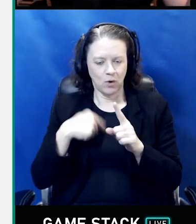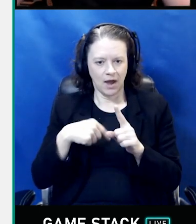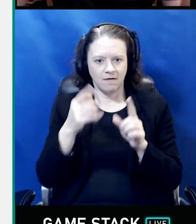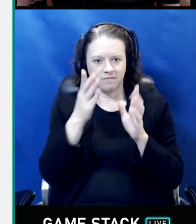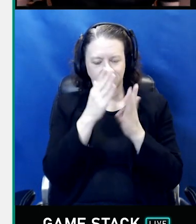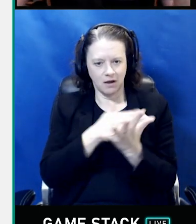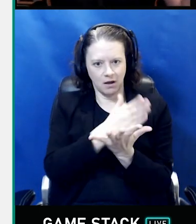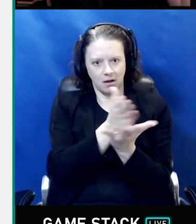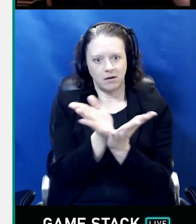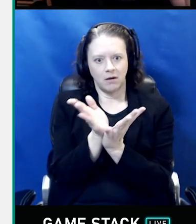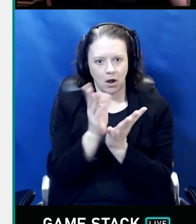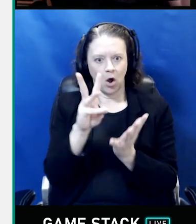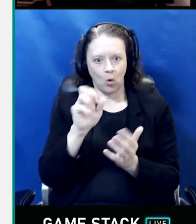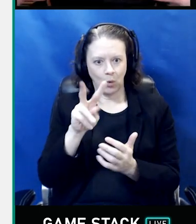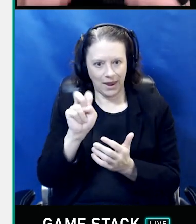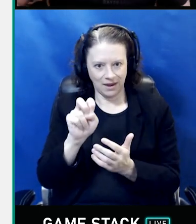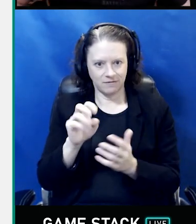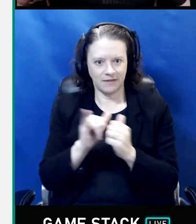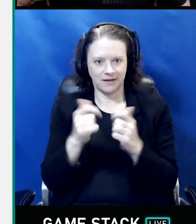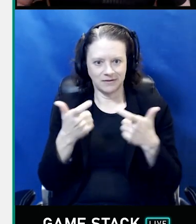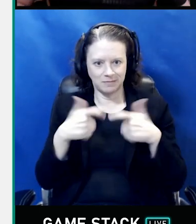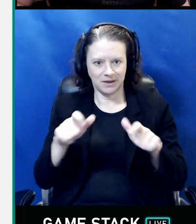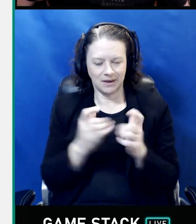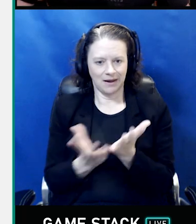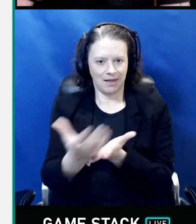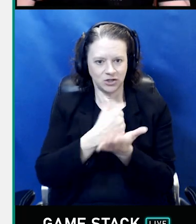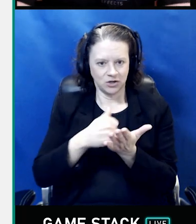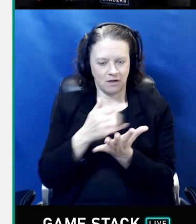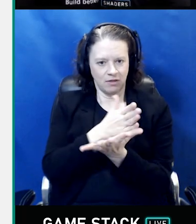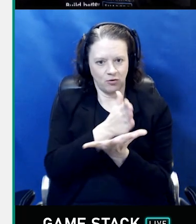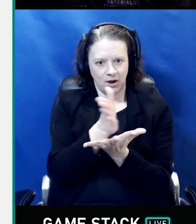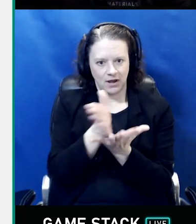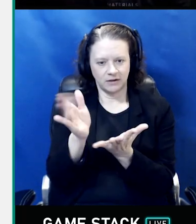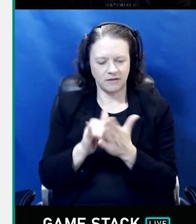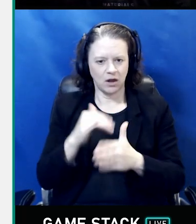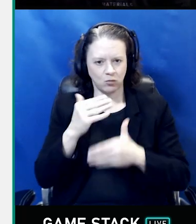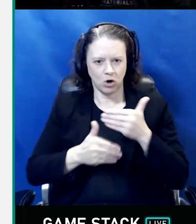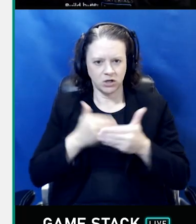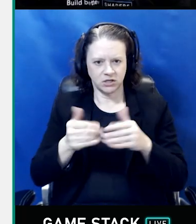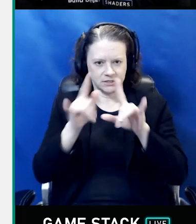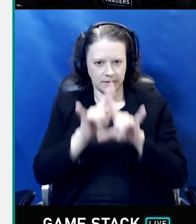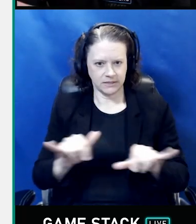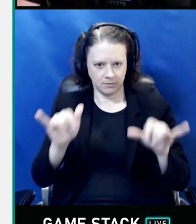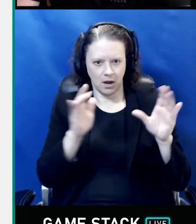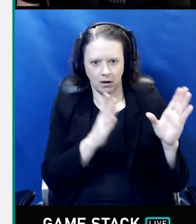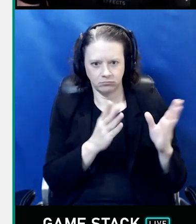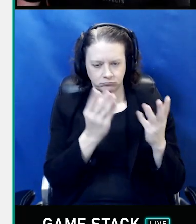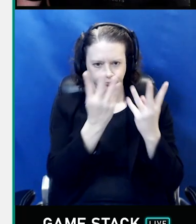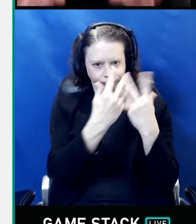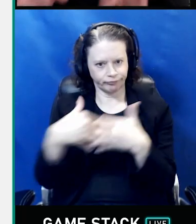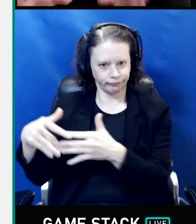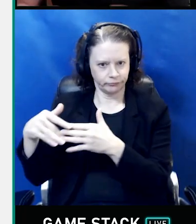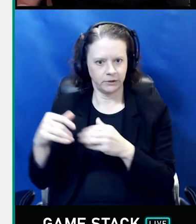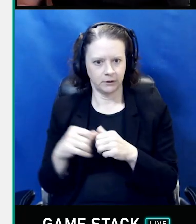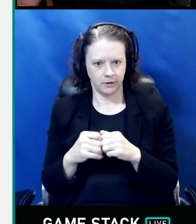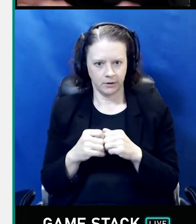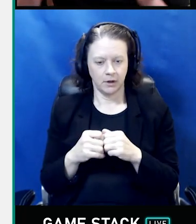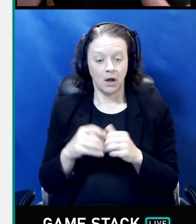which is a big collection of threads or lanes that get processed all in lockstep with one another. So for the most part these are independent. Where the